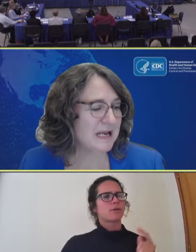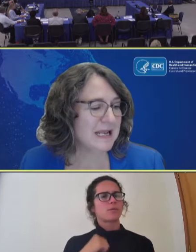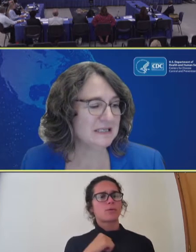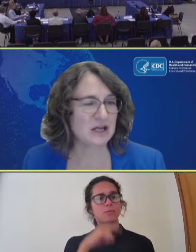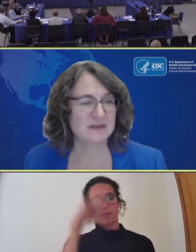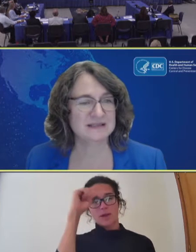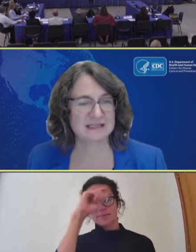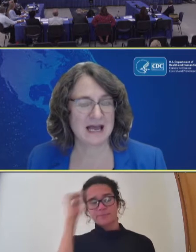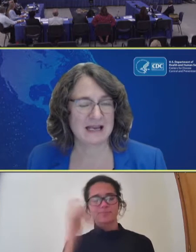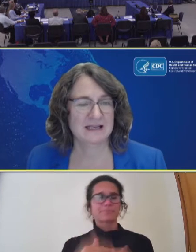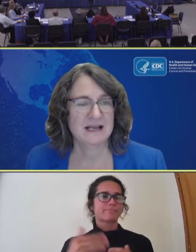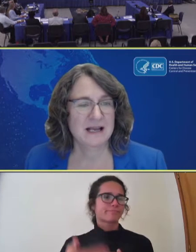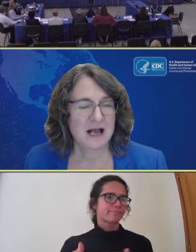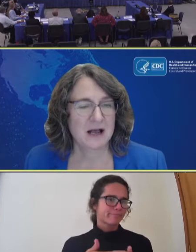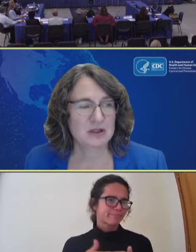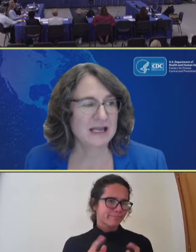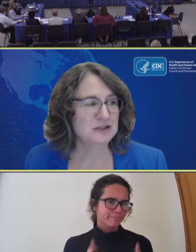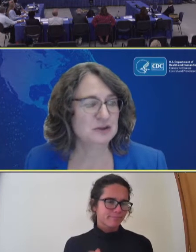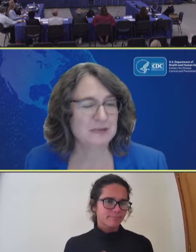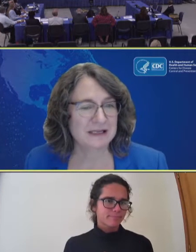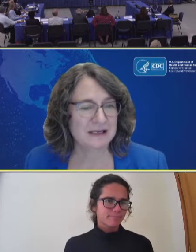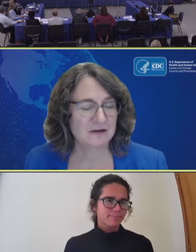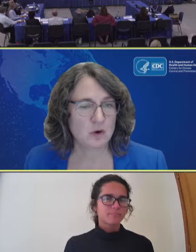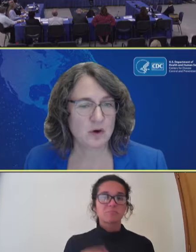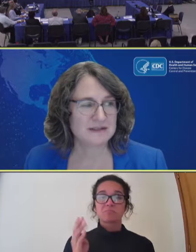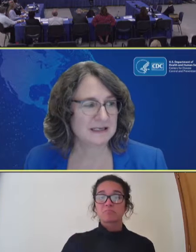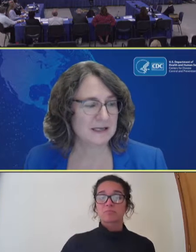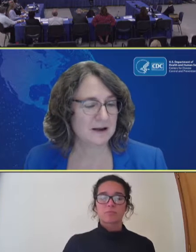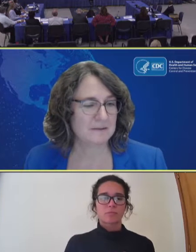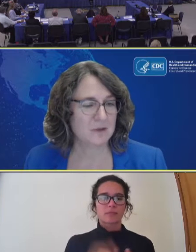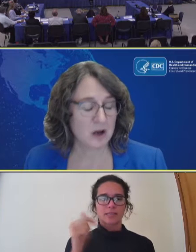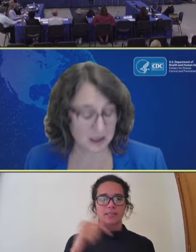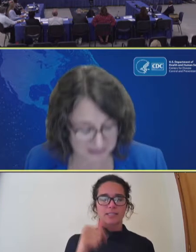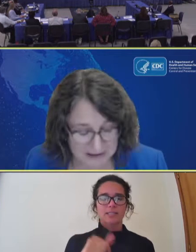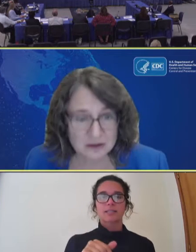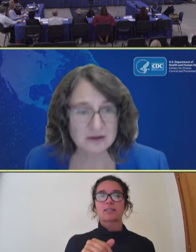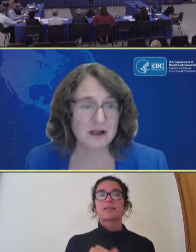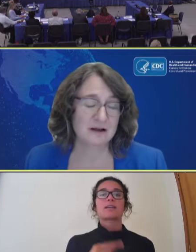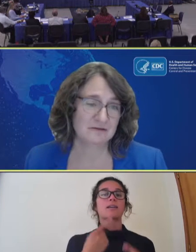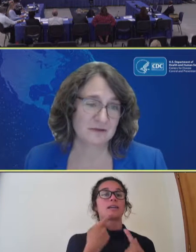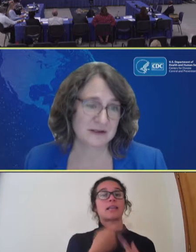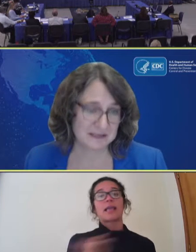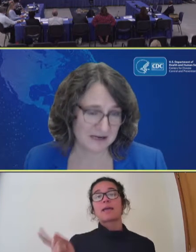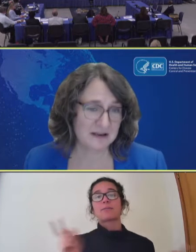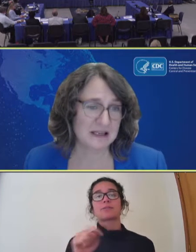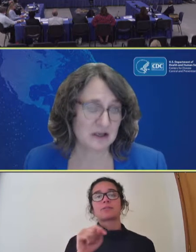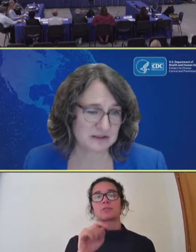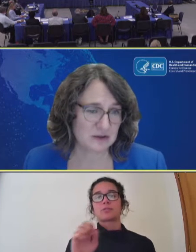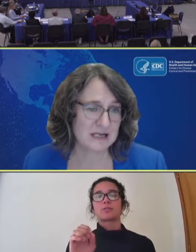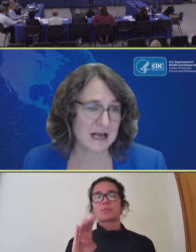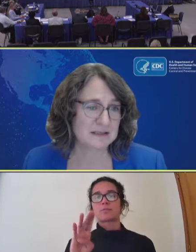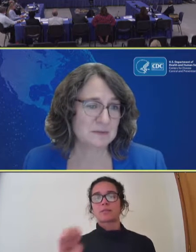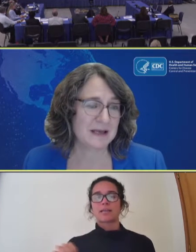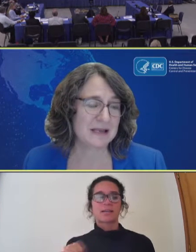I'm going to end on this slide. Clade IIb, of course, is still of significant concern to us. But